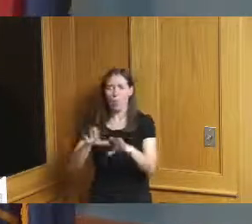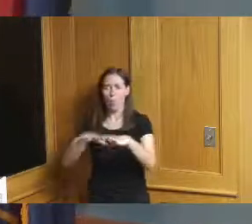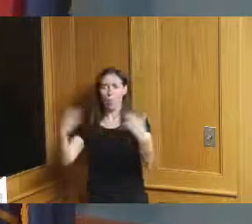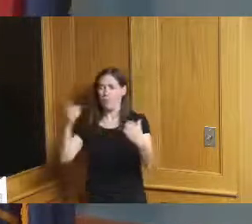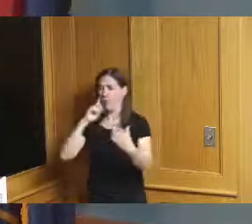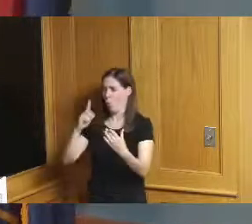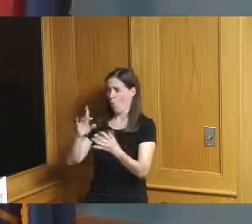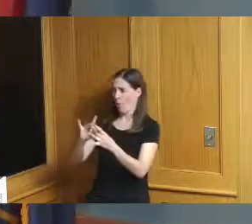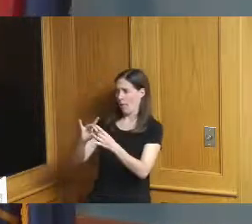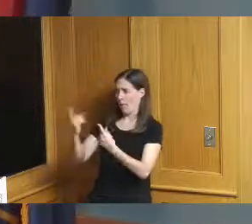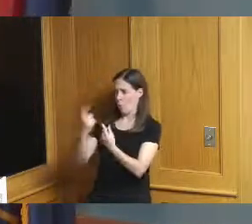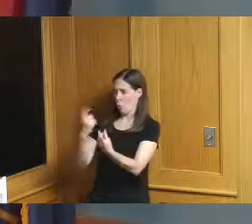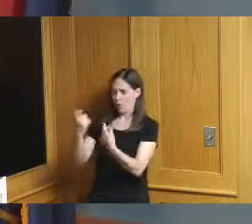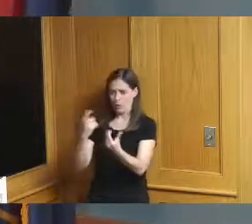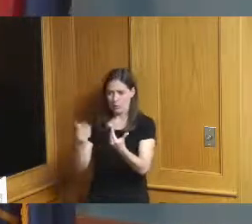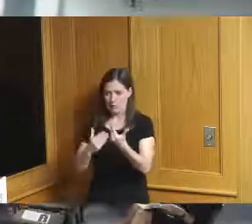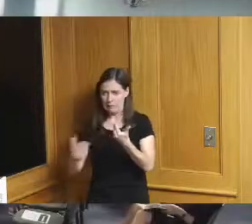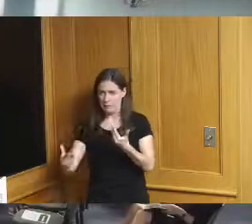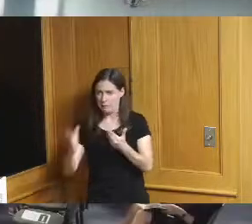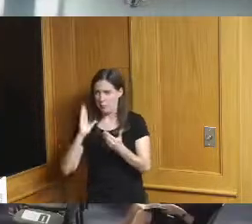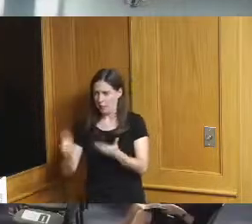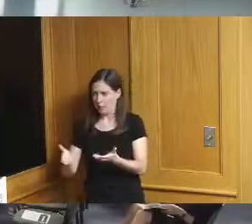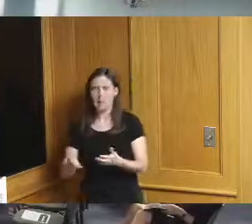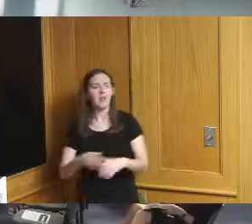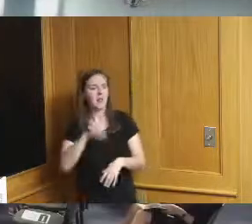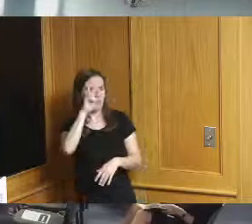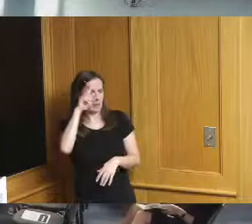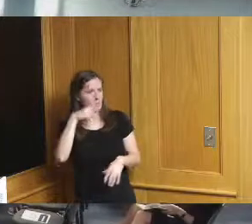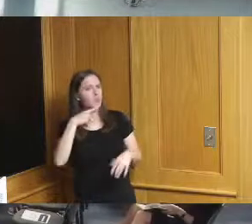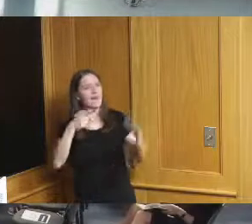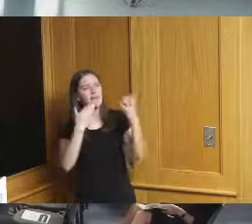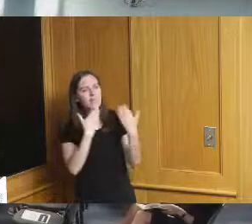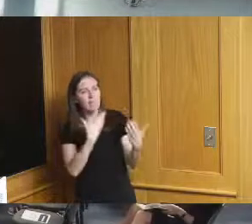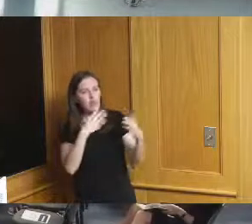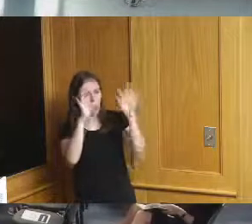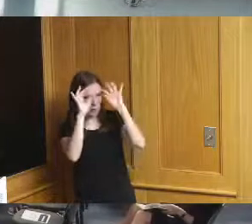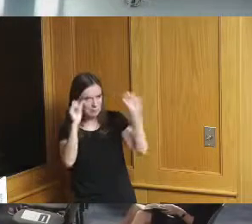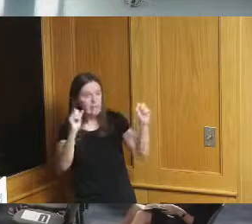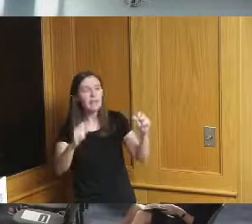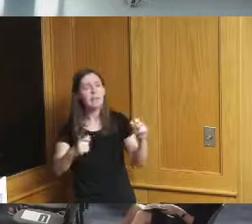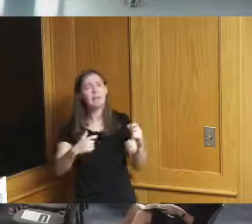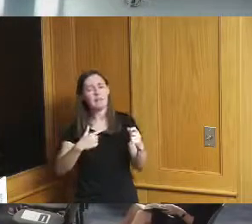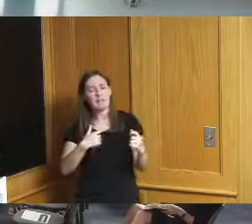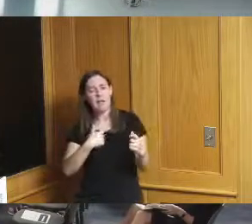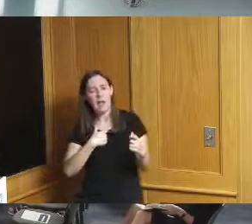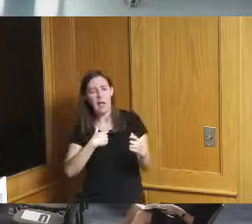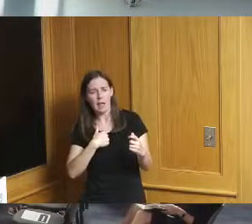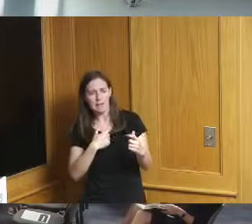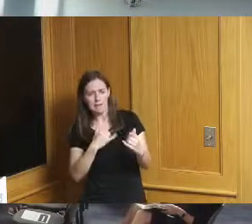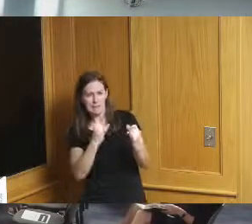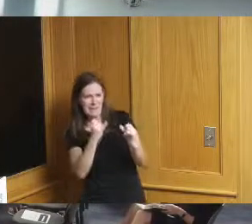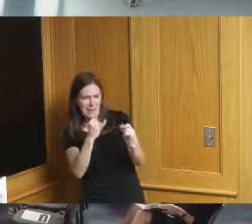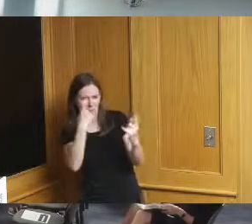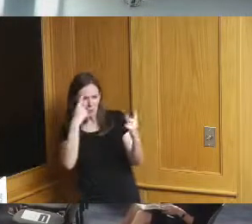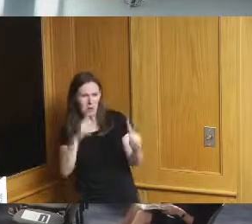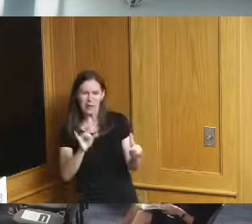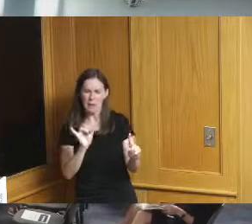forward thank you thank you Madam President and uh i share that same thing too on the first slide